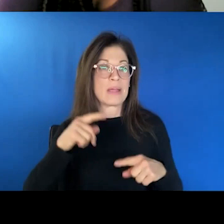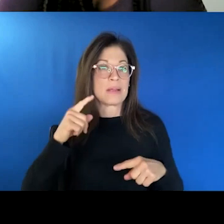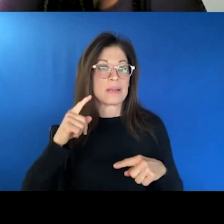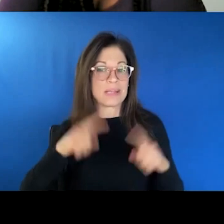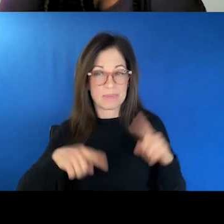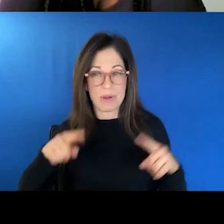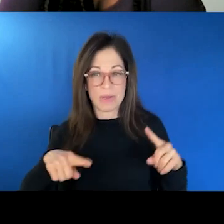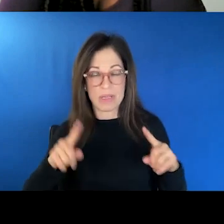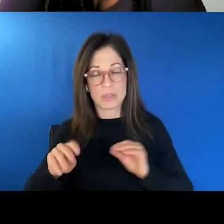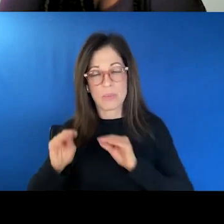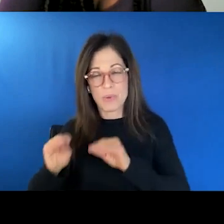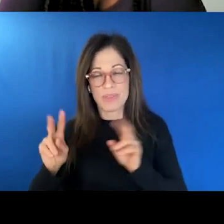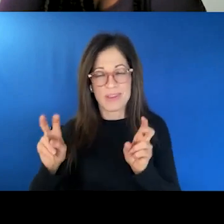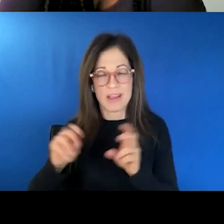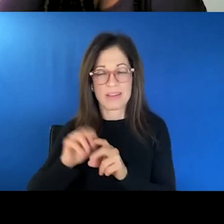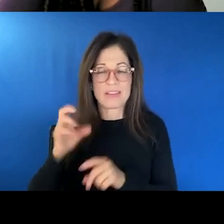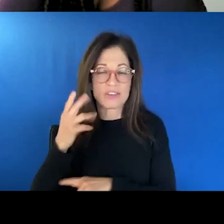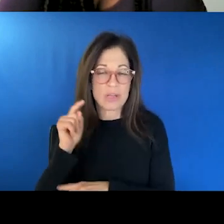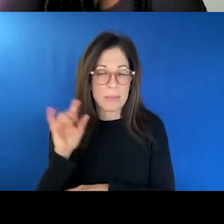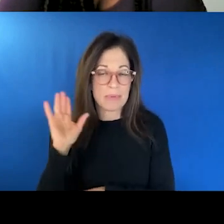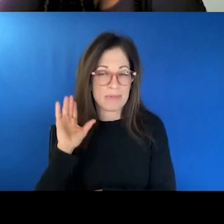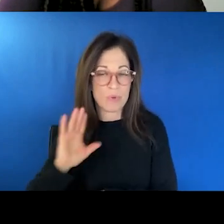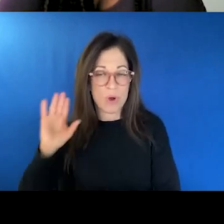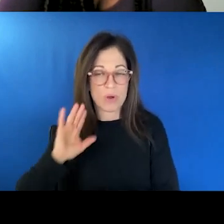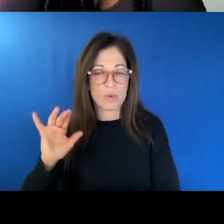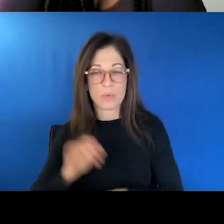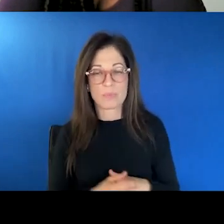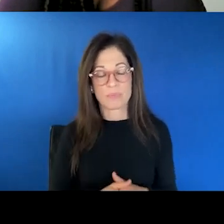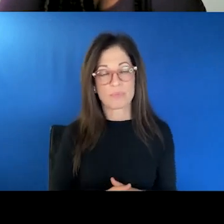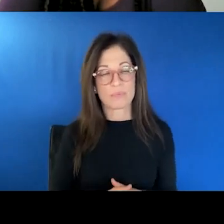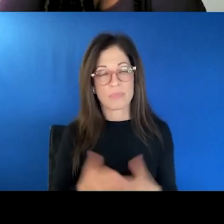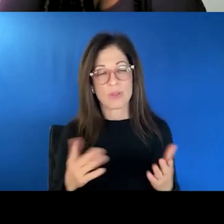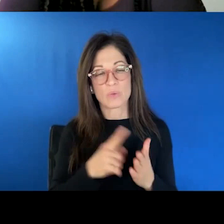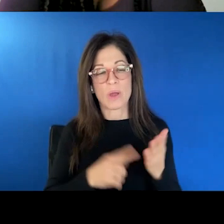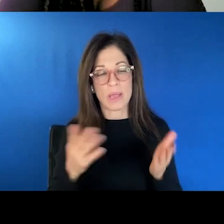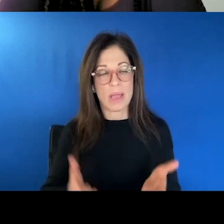IN THE CHAT -- THIS CAME UP. I WANT TO GIVE A COUPLE OF EXAMPLES